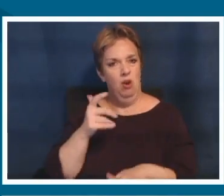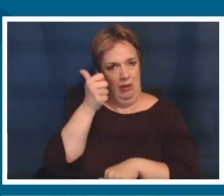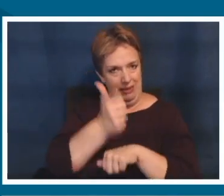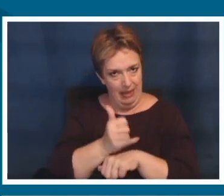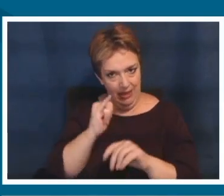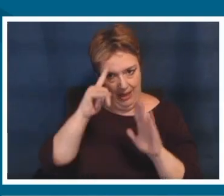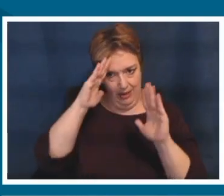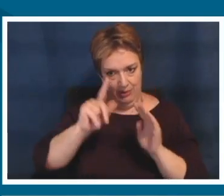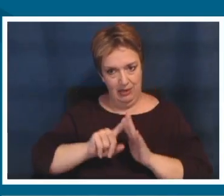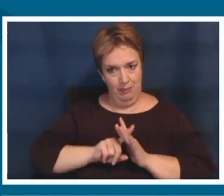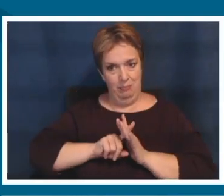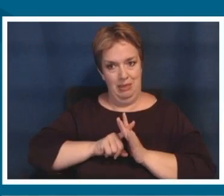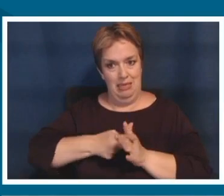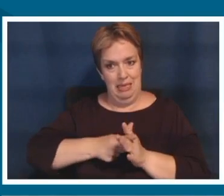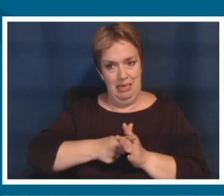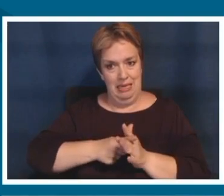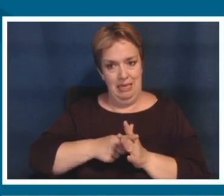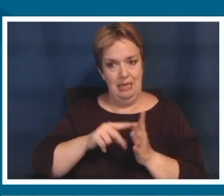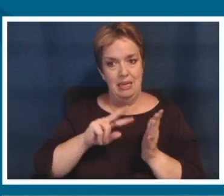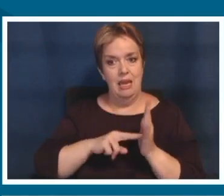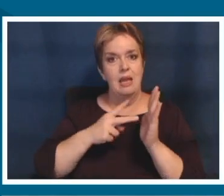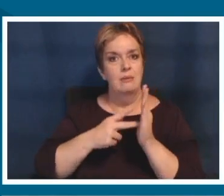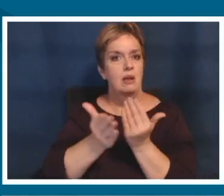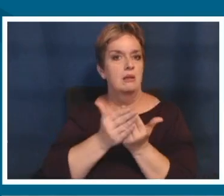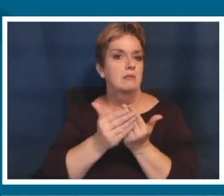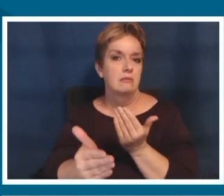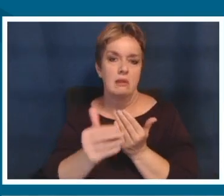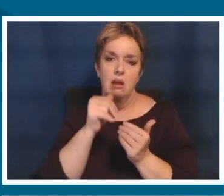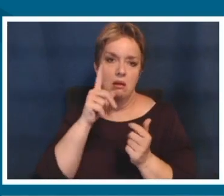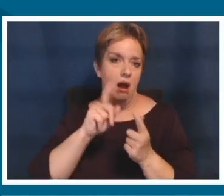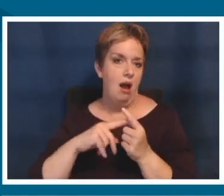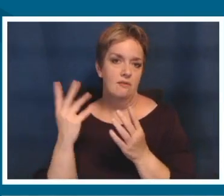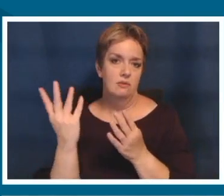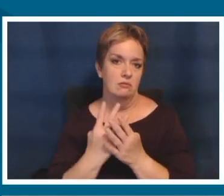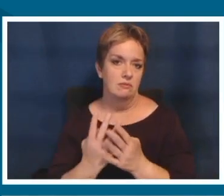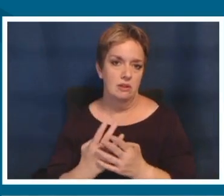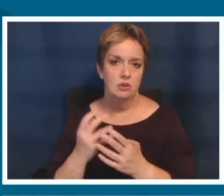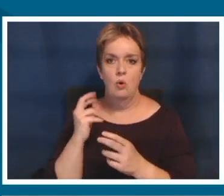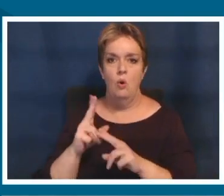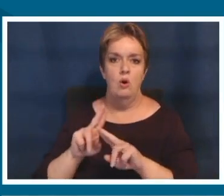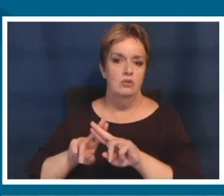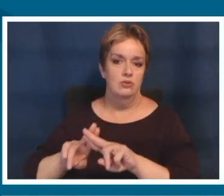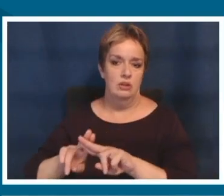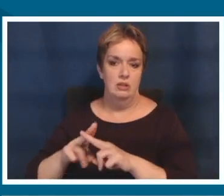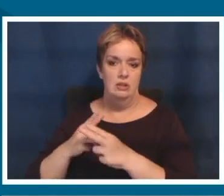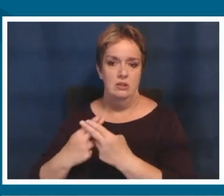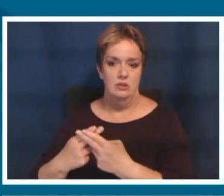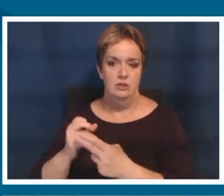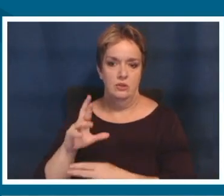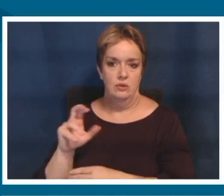expectation i think you uh you know would want to make sure that you are